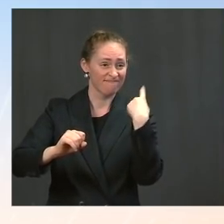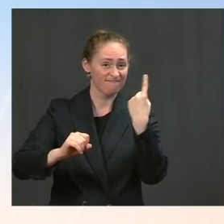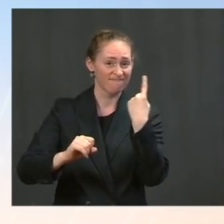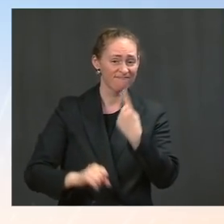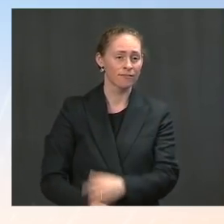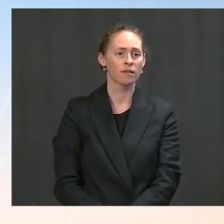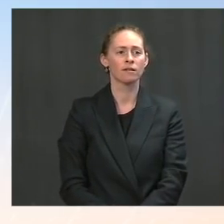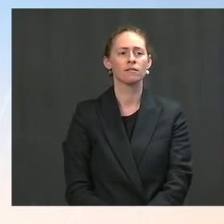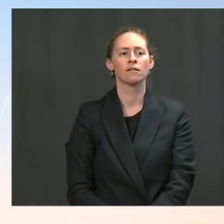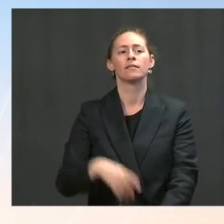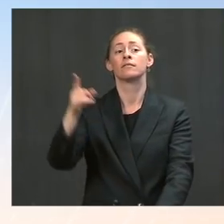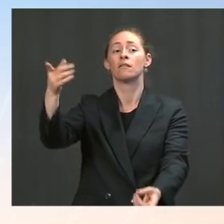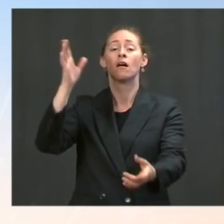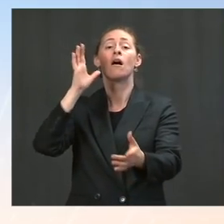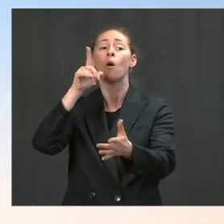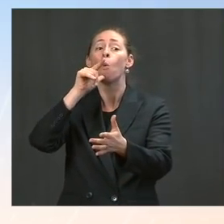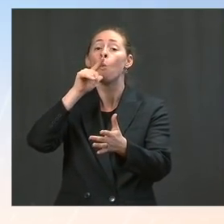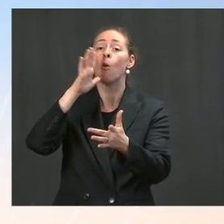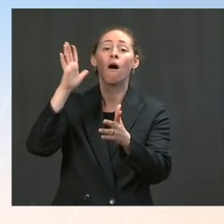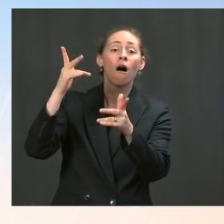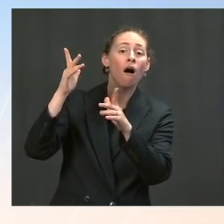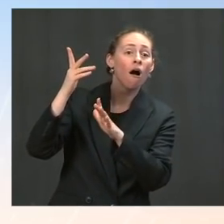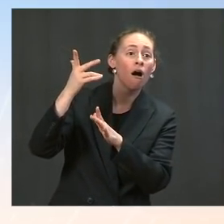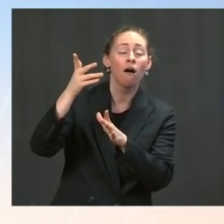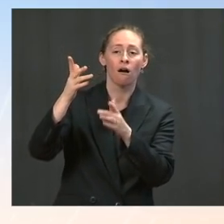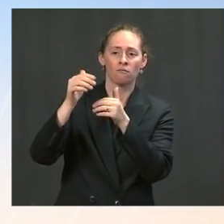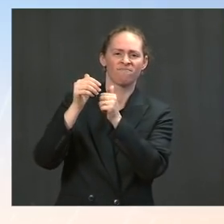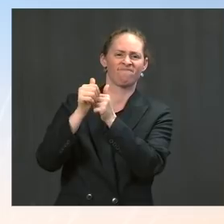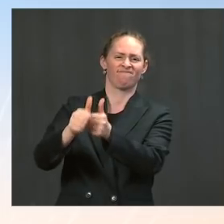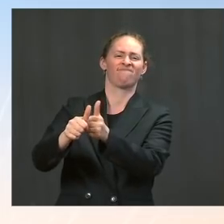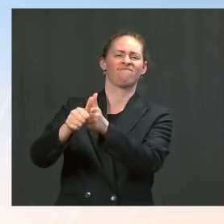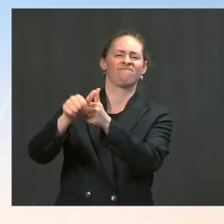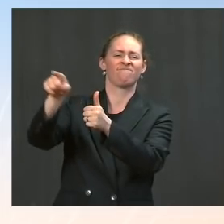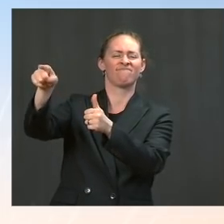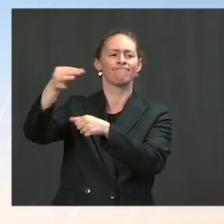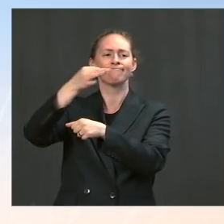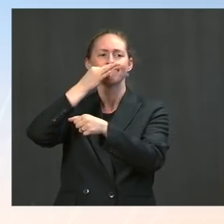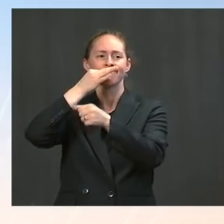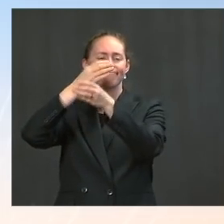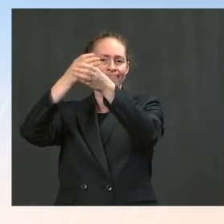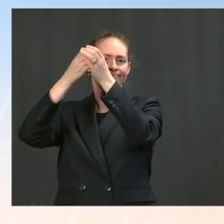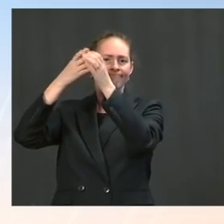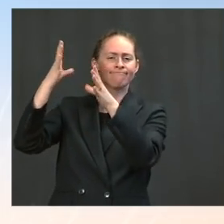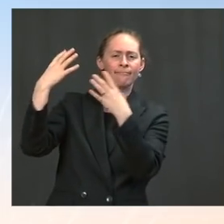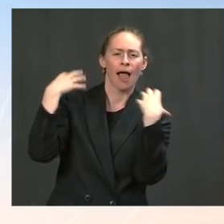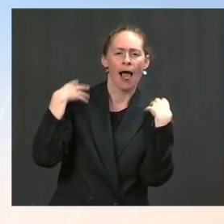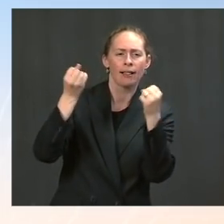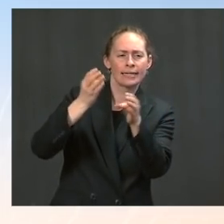of his health and medical experts and teams on any steps that need to be taken to keep the American people safe.